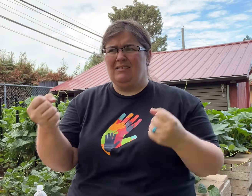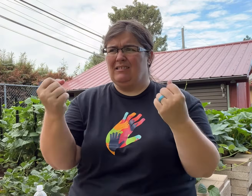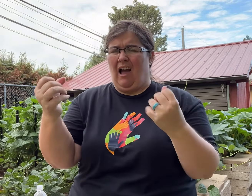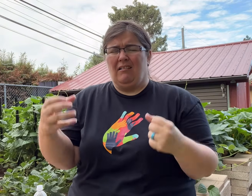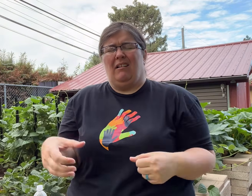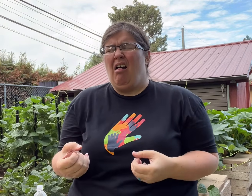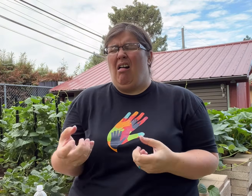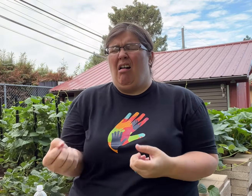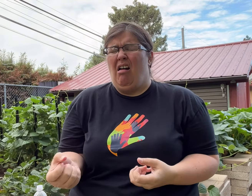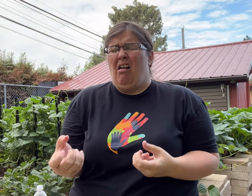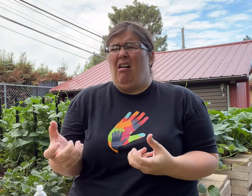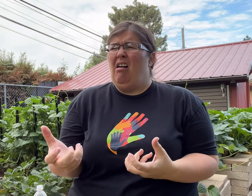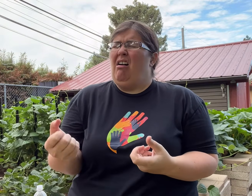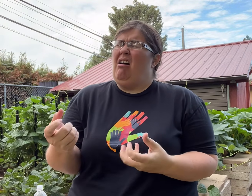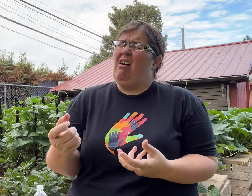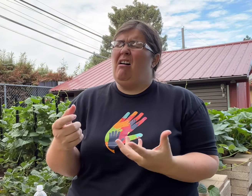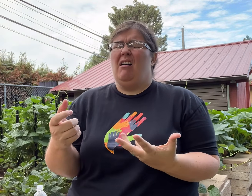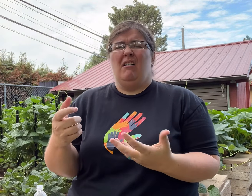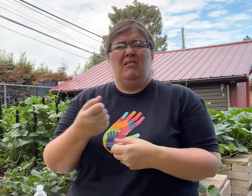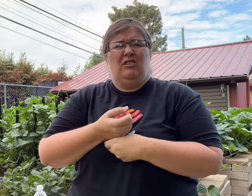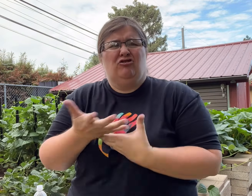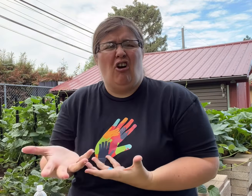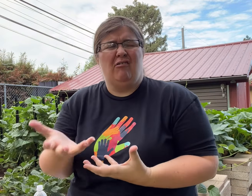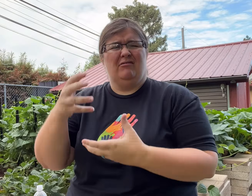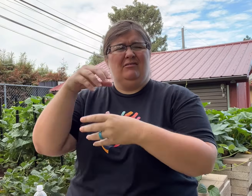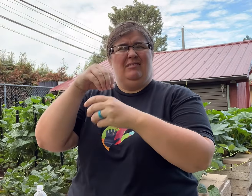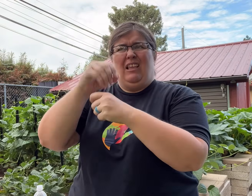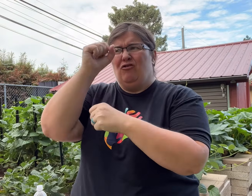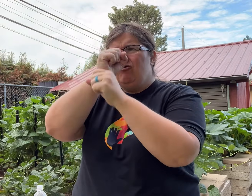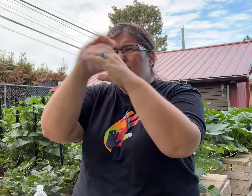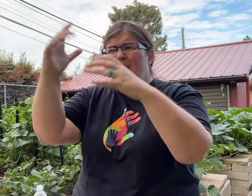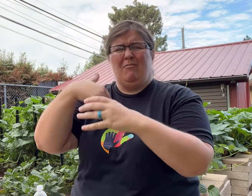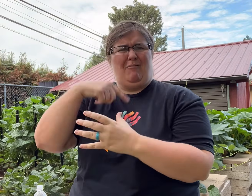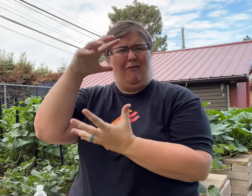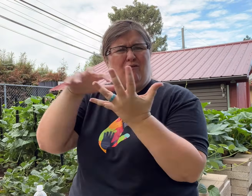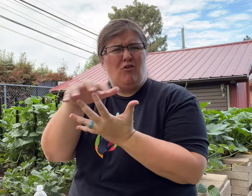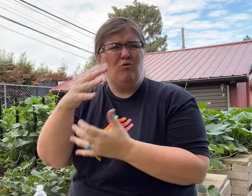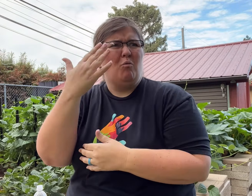but I'm really struggling and I just feel like my arms are so heavy. I'm just exhausted. And